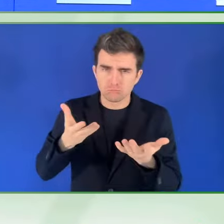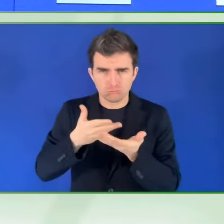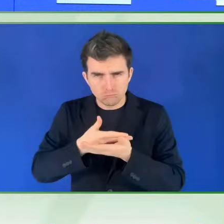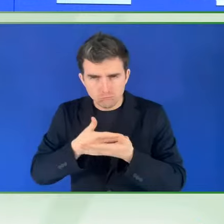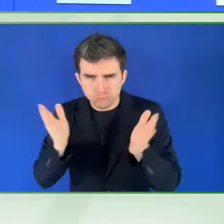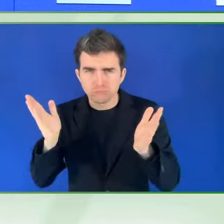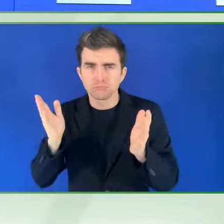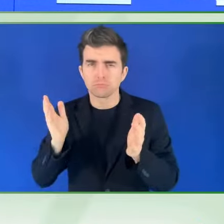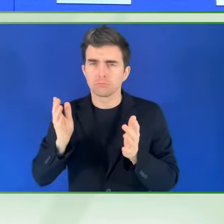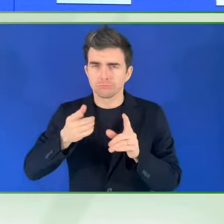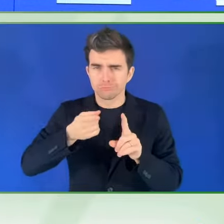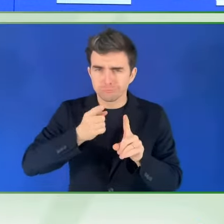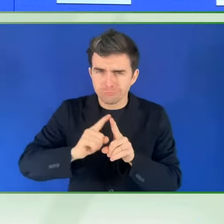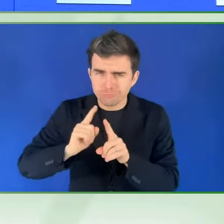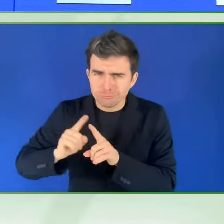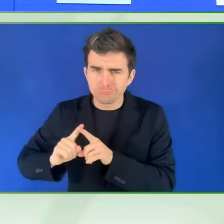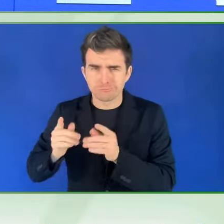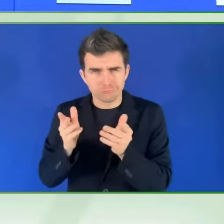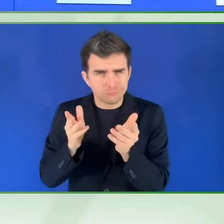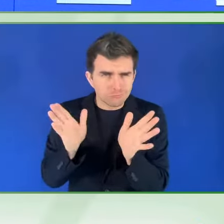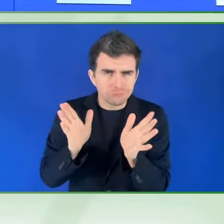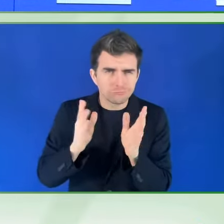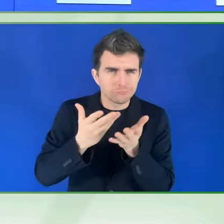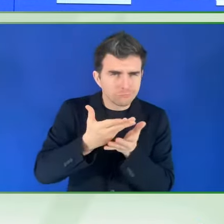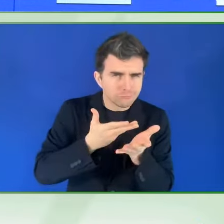from a 10 year old.